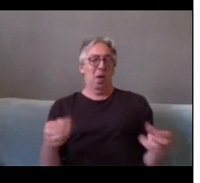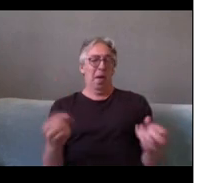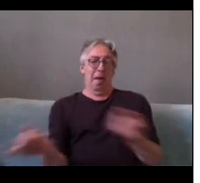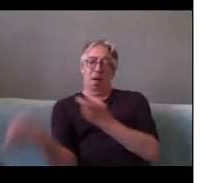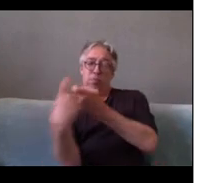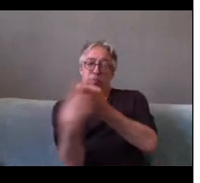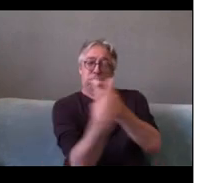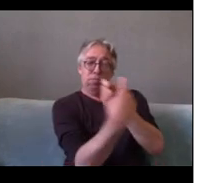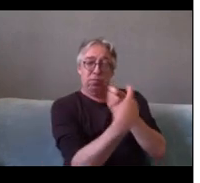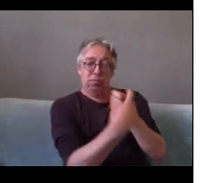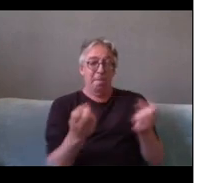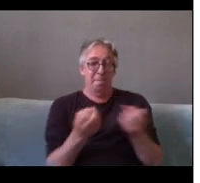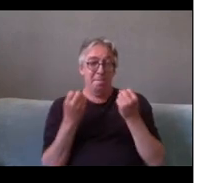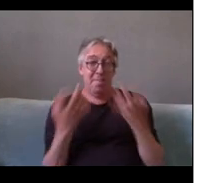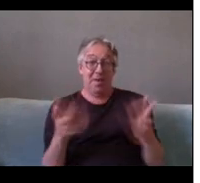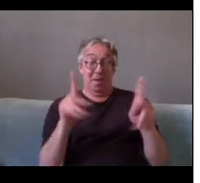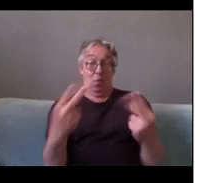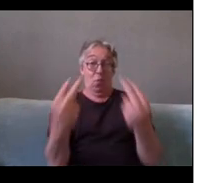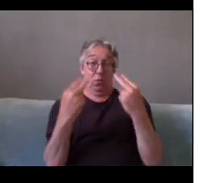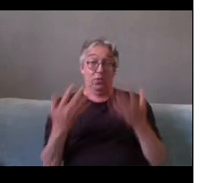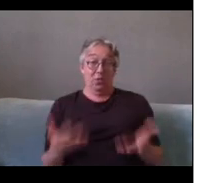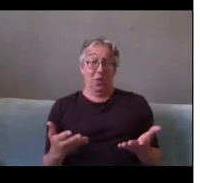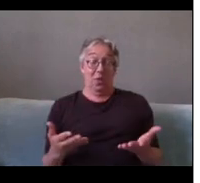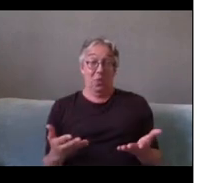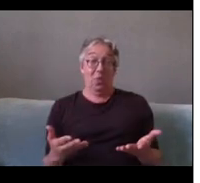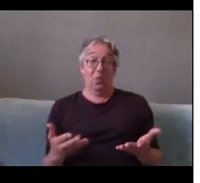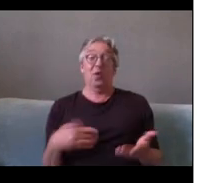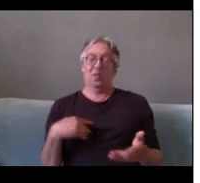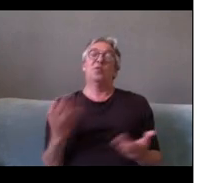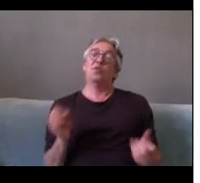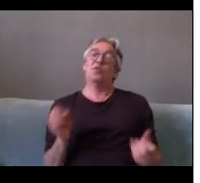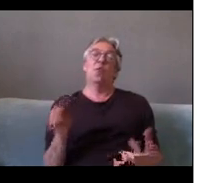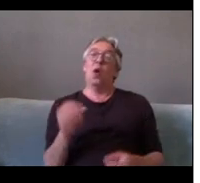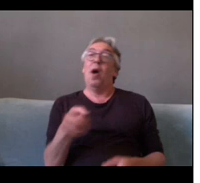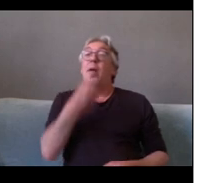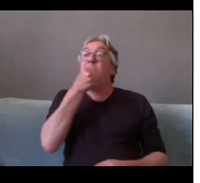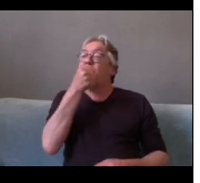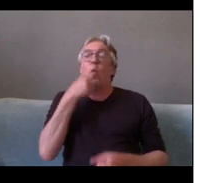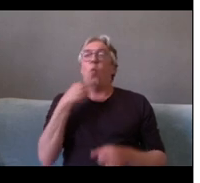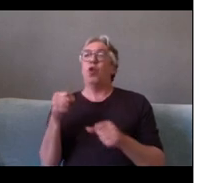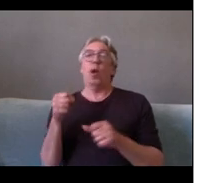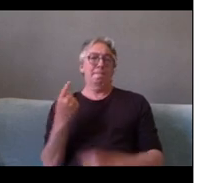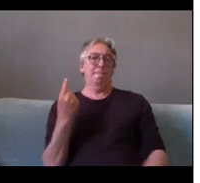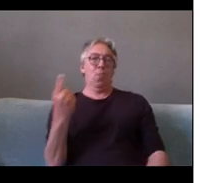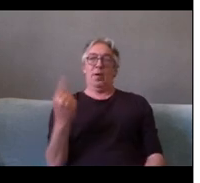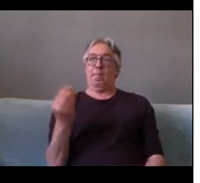The link to access real-time captioning in the chat box.